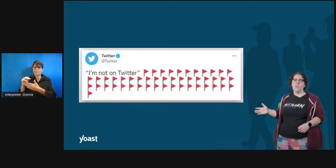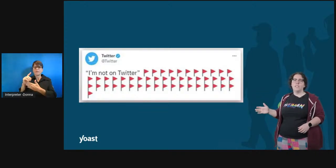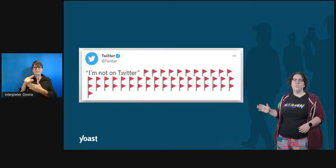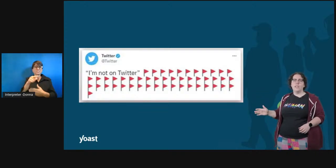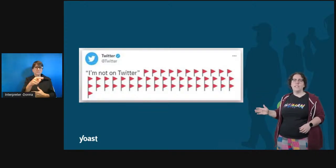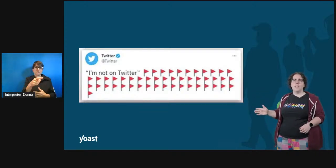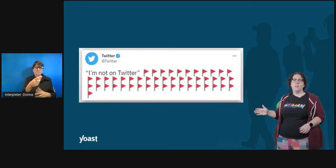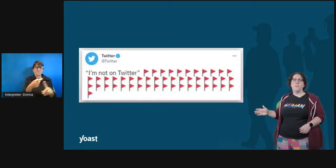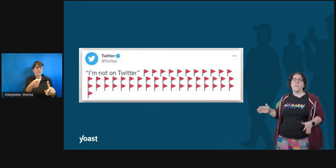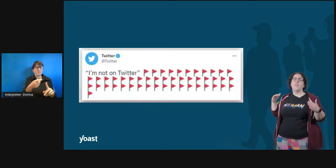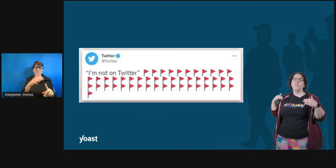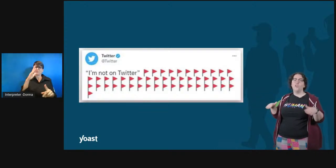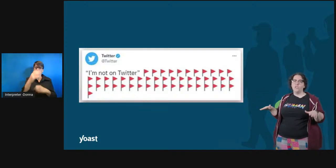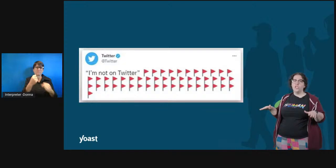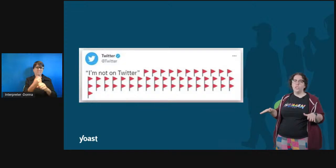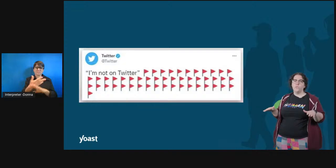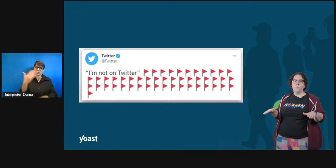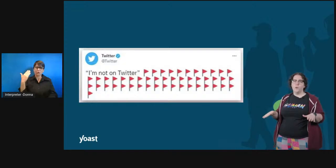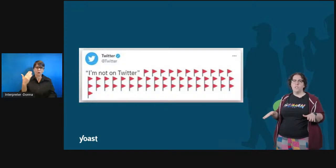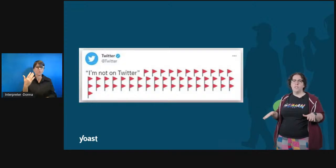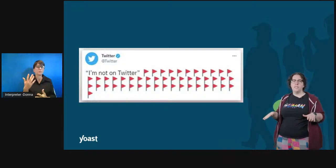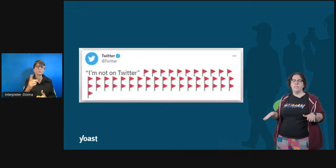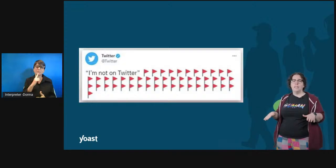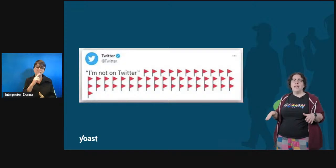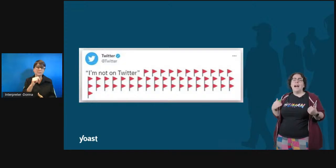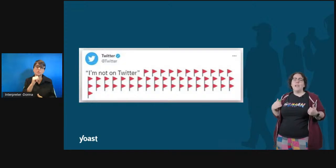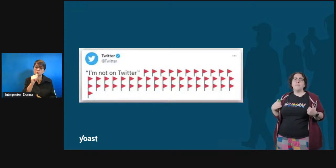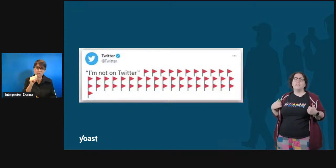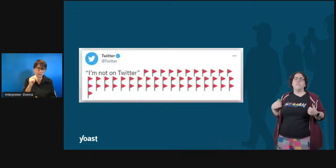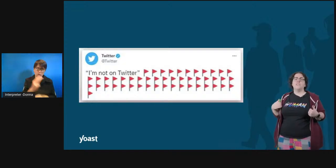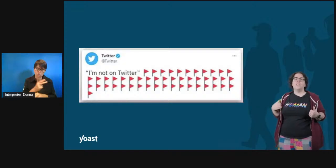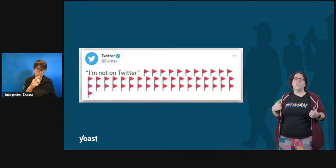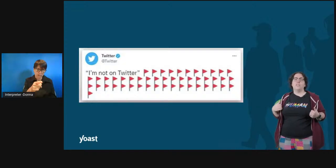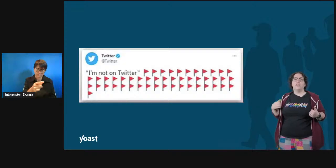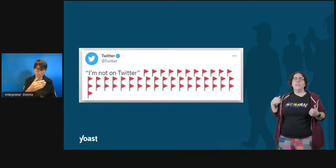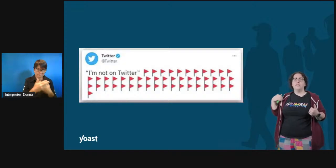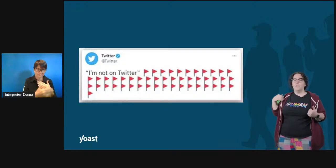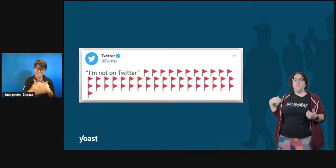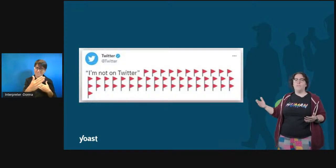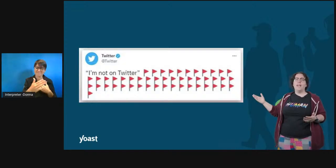ALT attribute meaning they can be read aloud